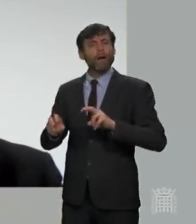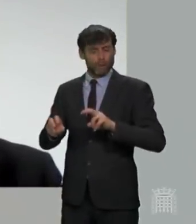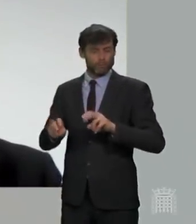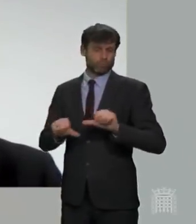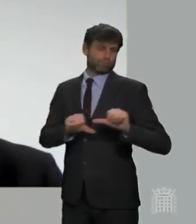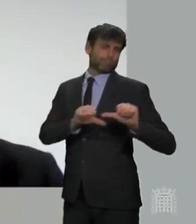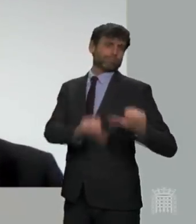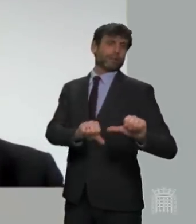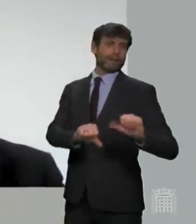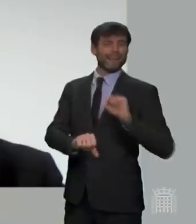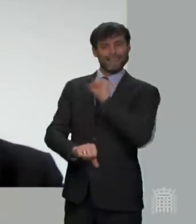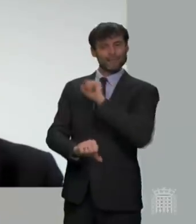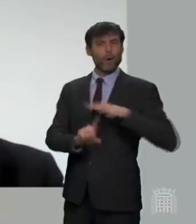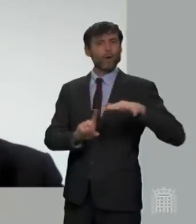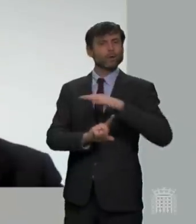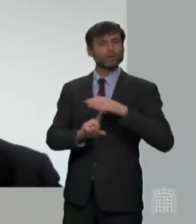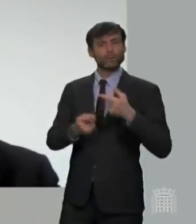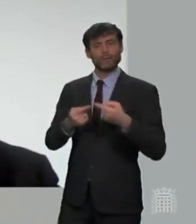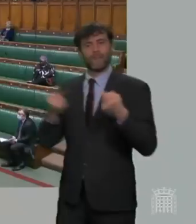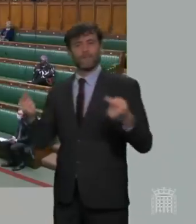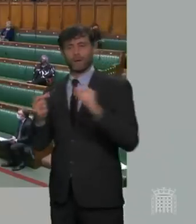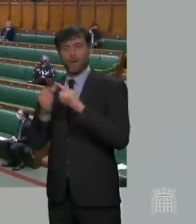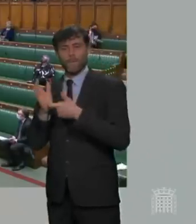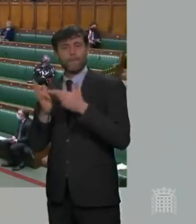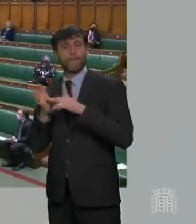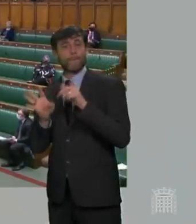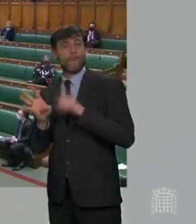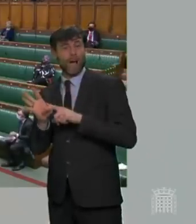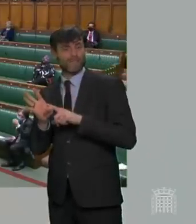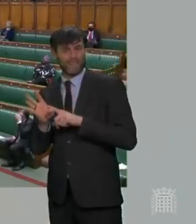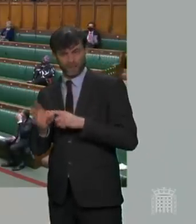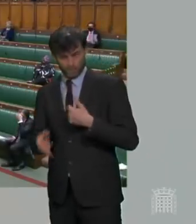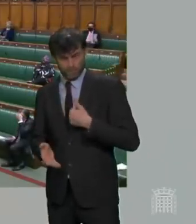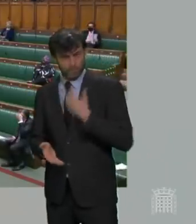support is the best way to do it? >> The Prime Minister